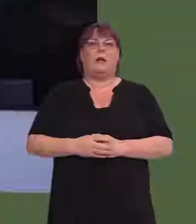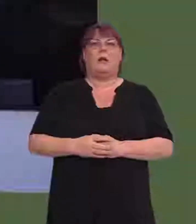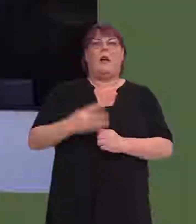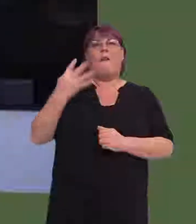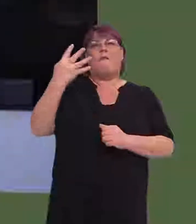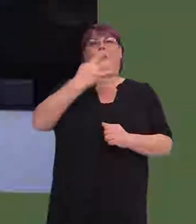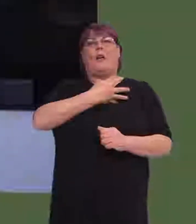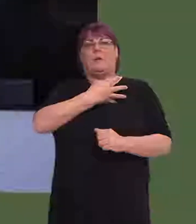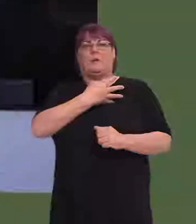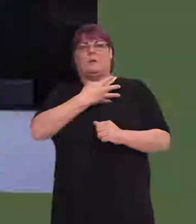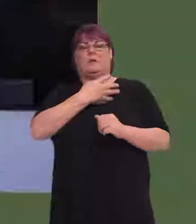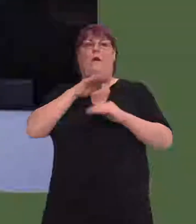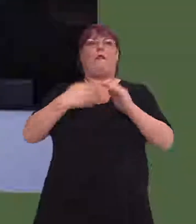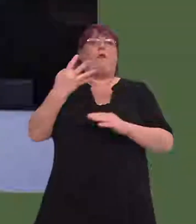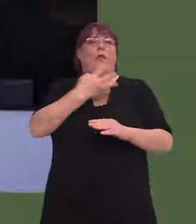longer than 12 hours.